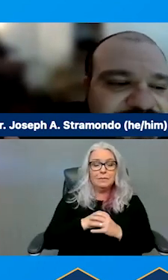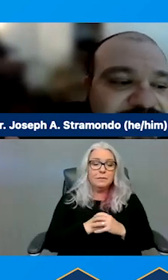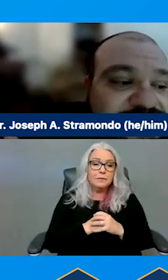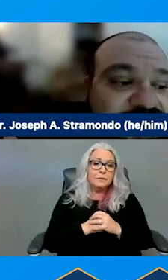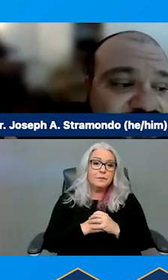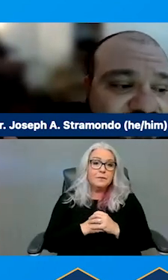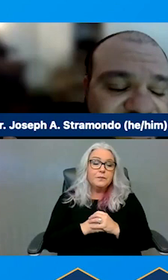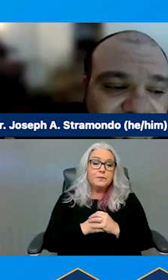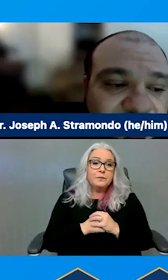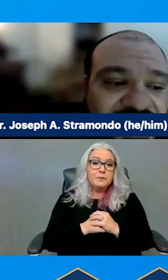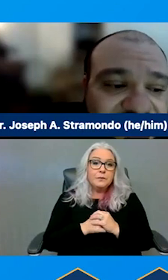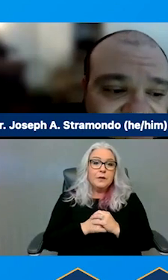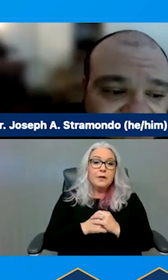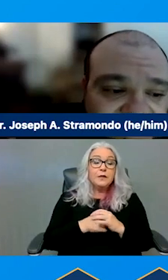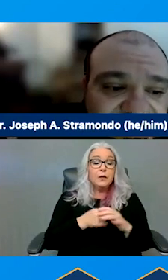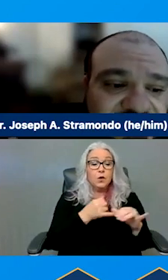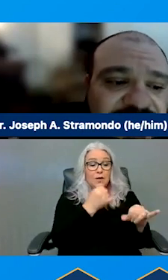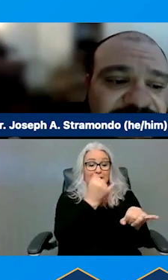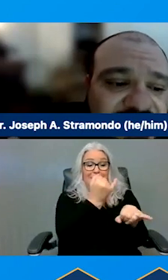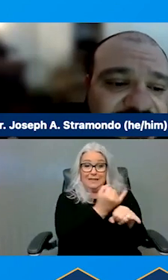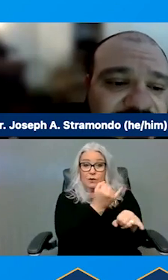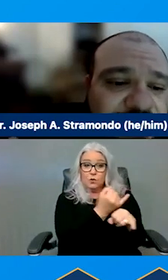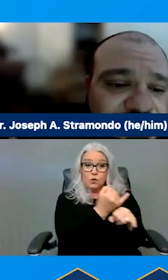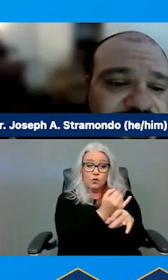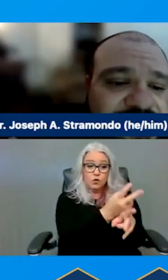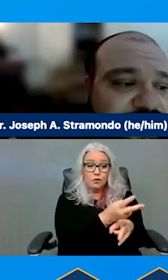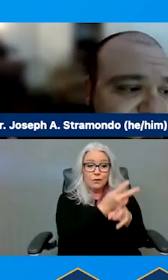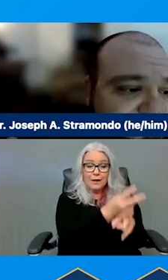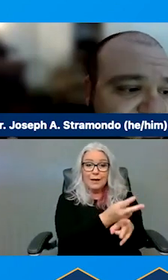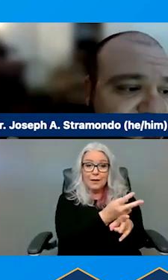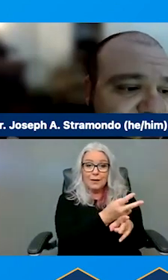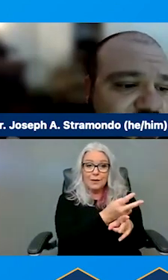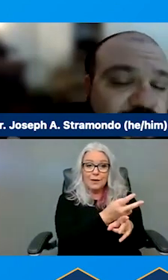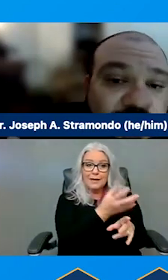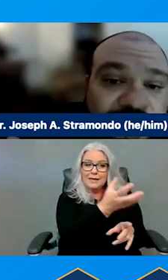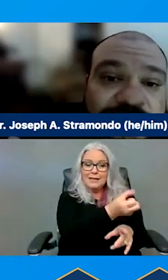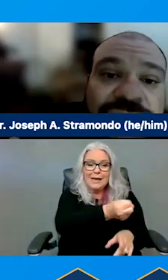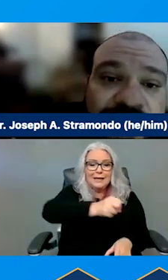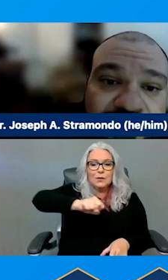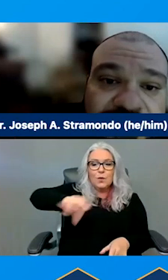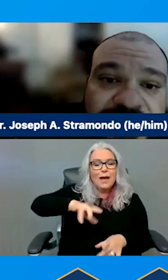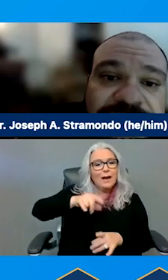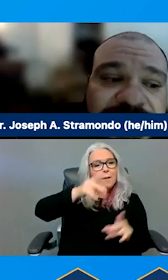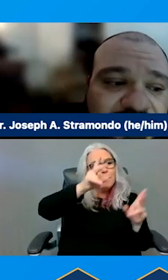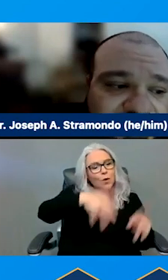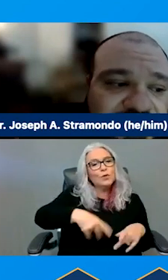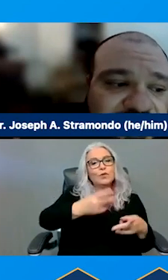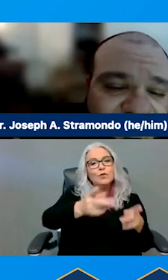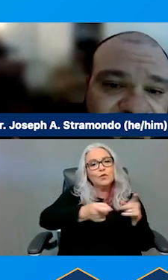suggest is that institutional care by definition takes away a person's control over who they